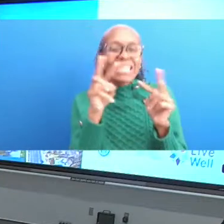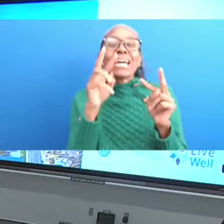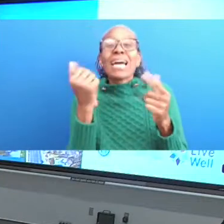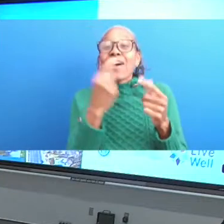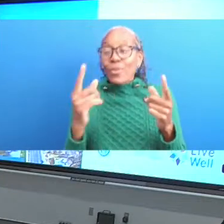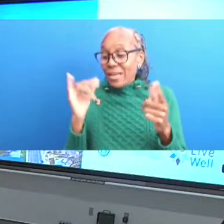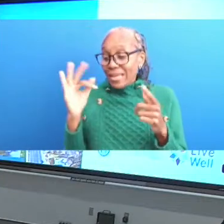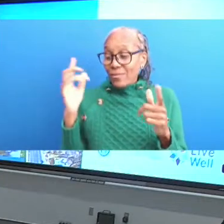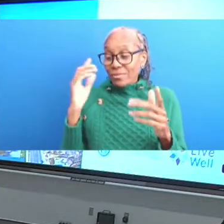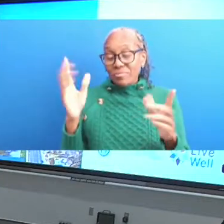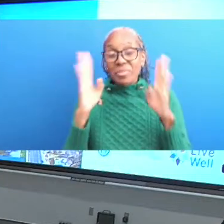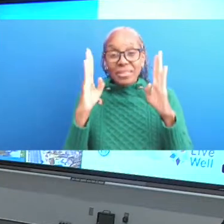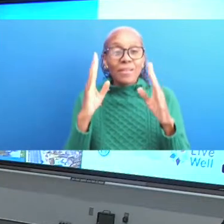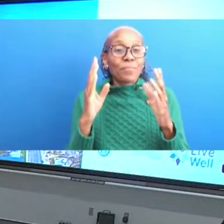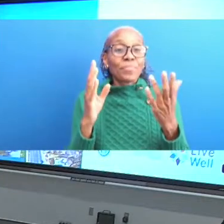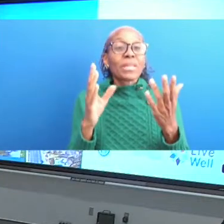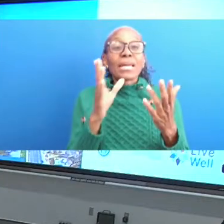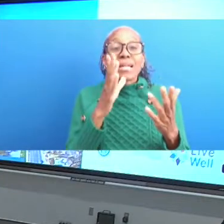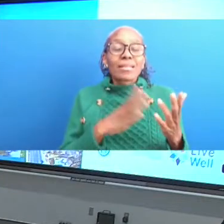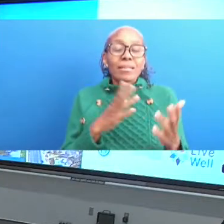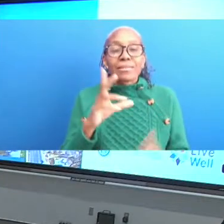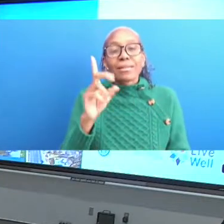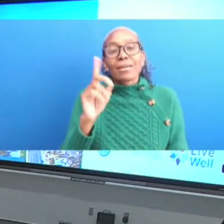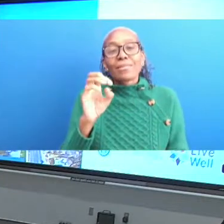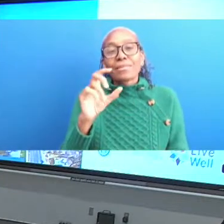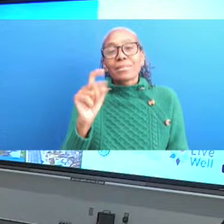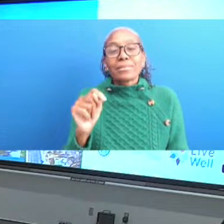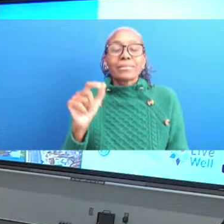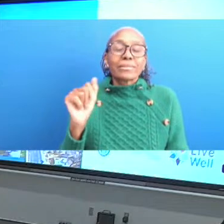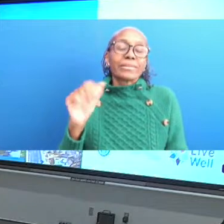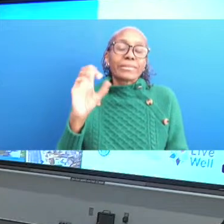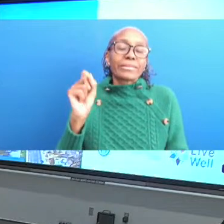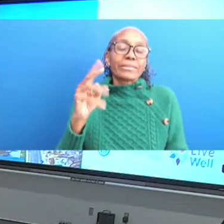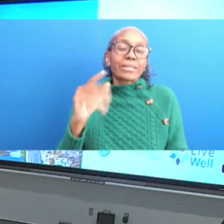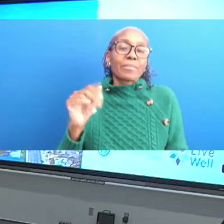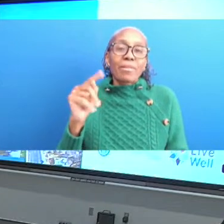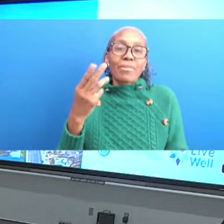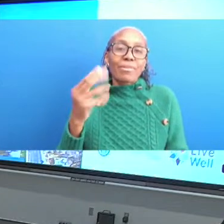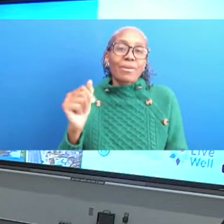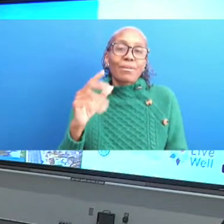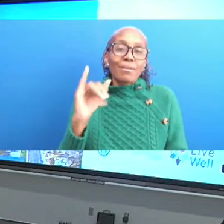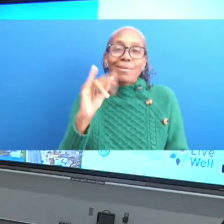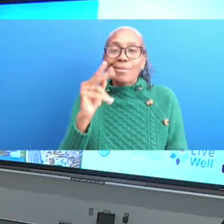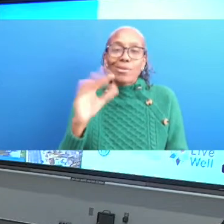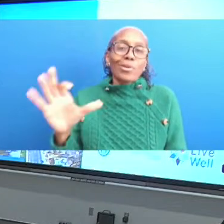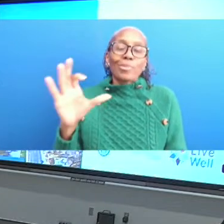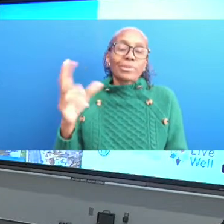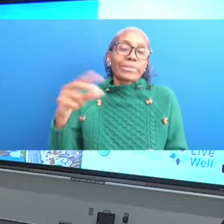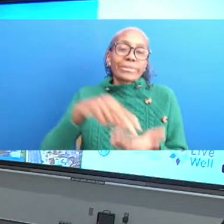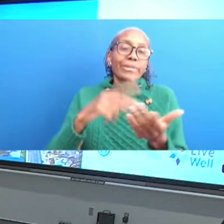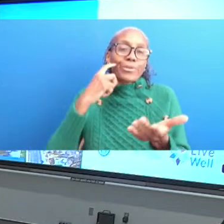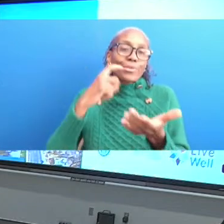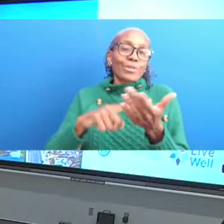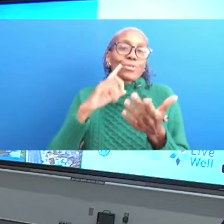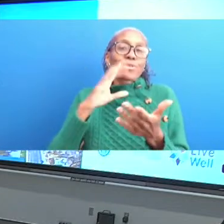WE HAVE WE GOT EVERYBODY HERE. SO YOU KNOW, IF YOU LISTEN